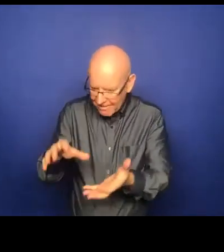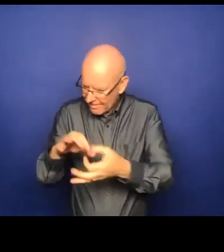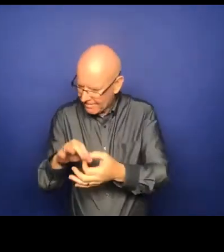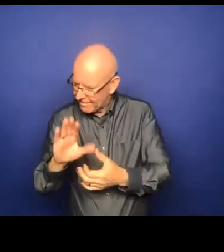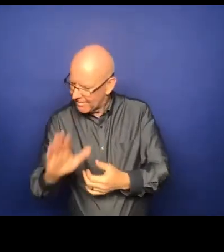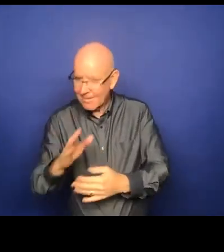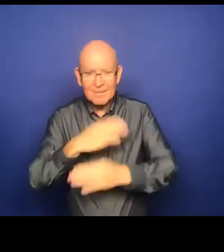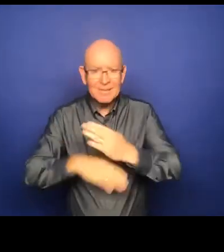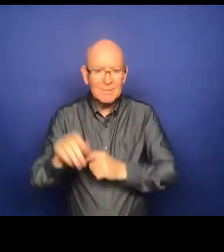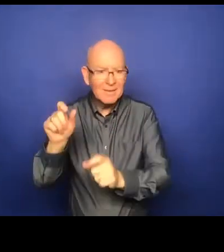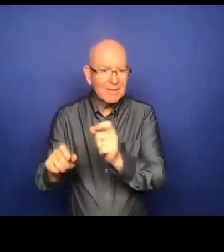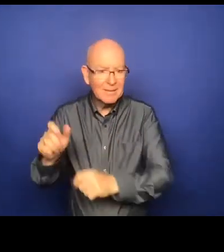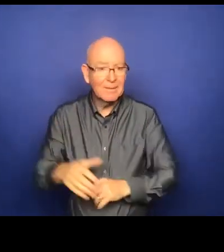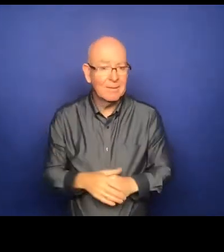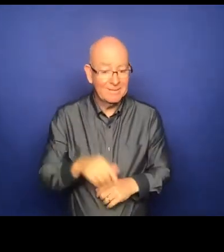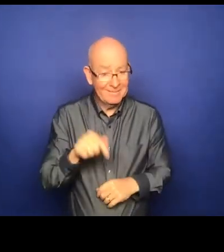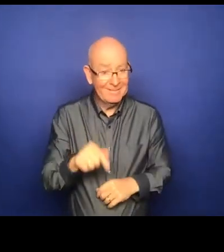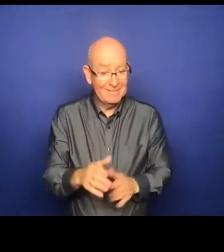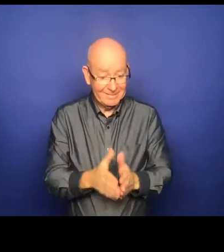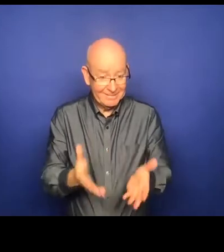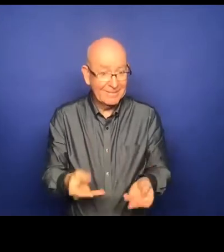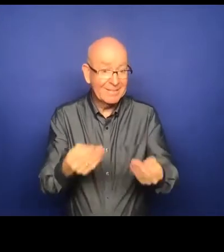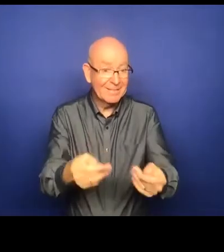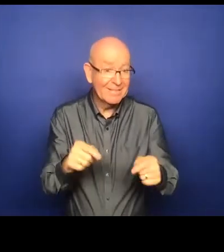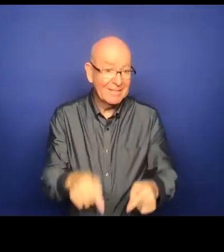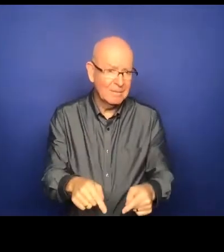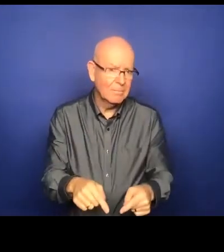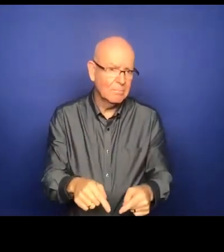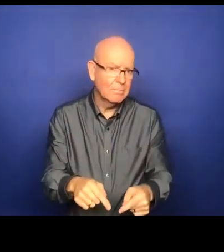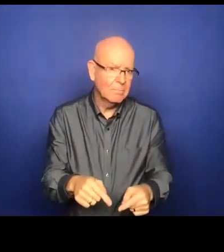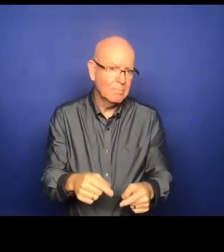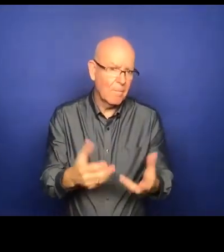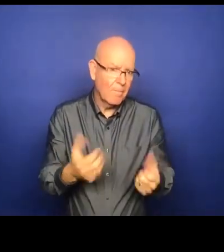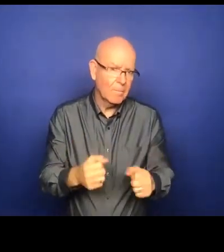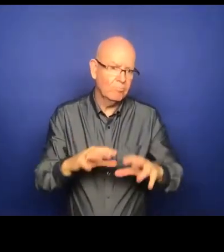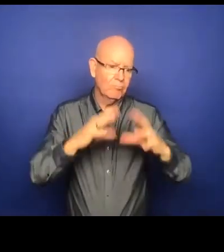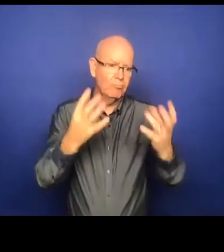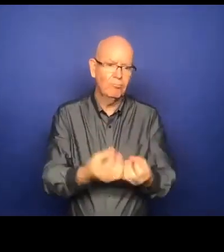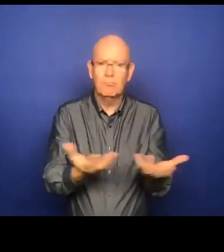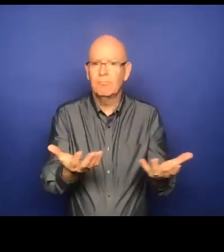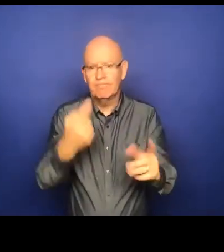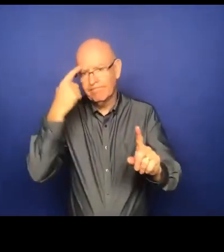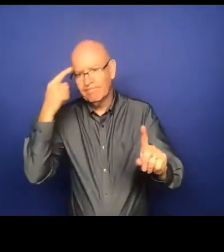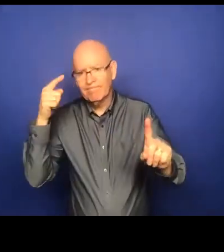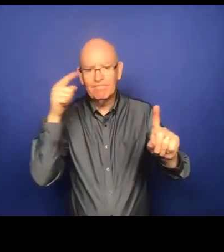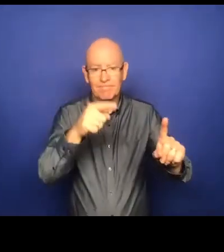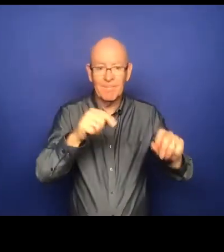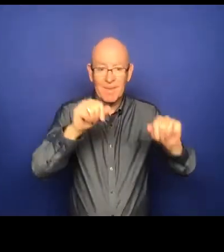goal to actually contribute to that growing discussion around how data can be used and actually